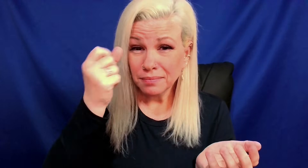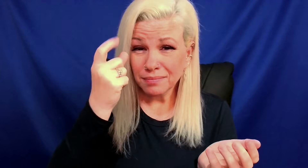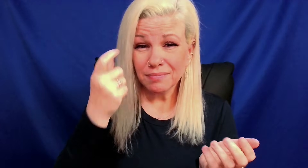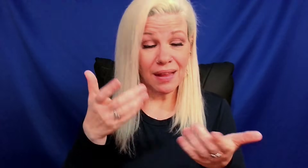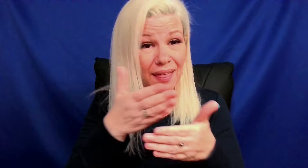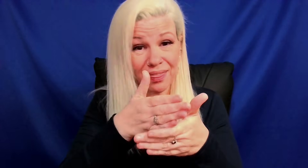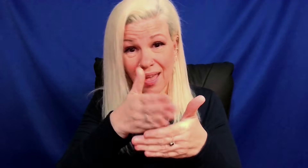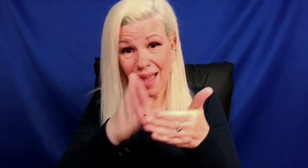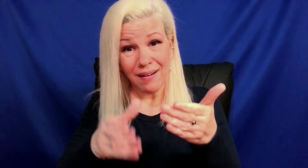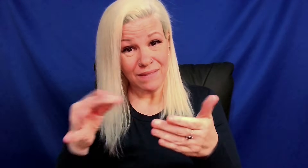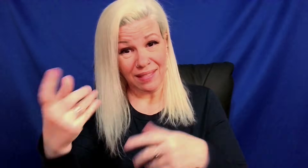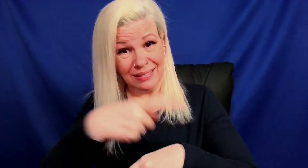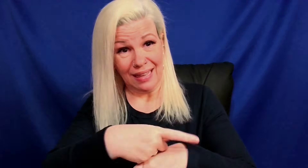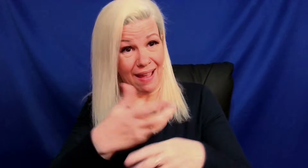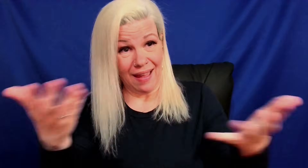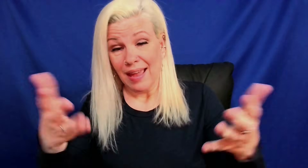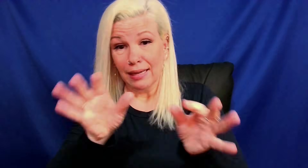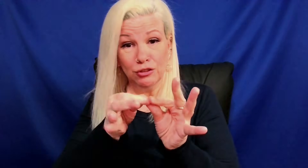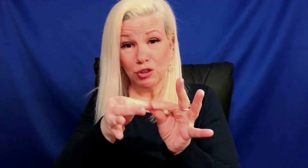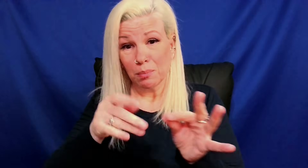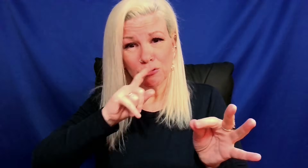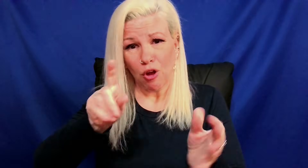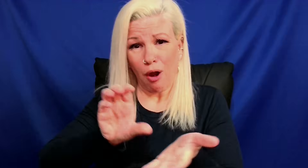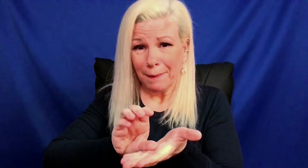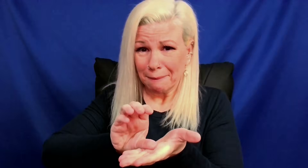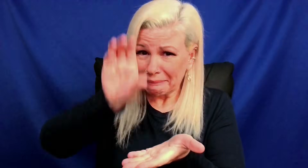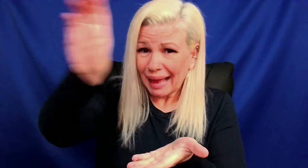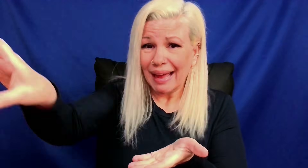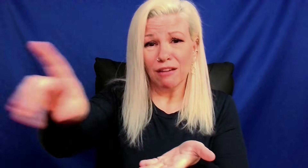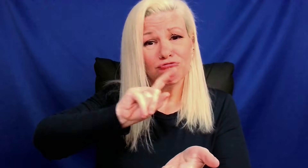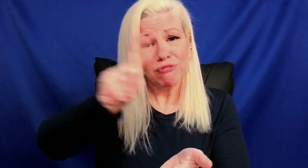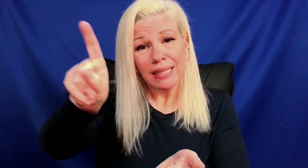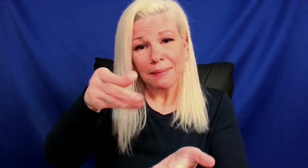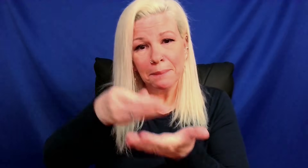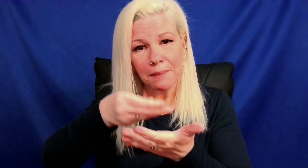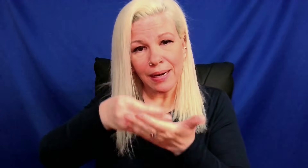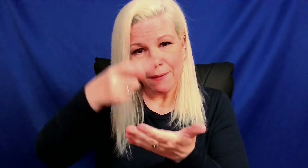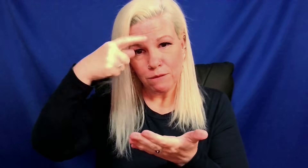At the end of the day, interpreters are paying real money for these exams